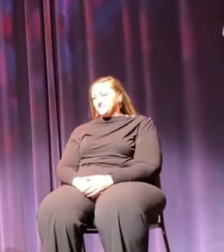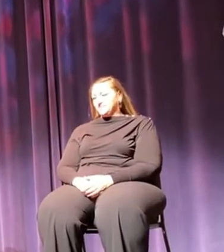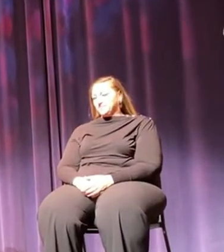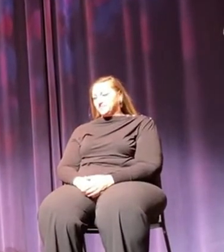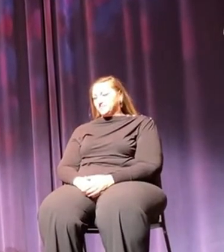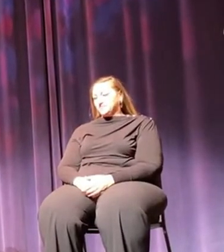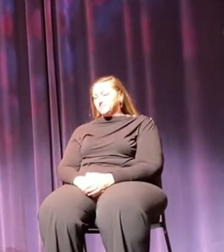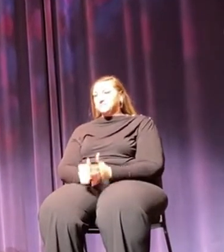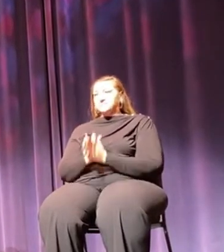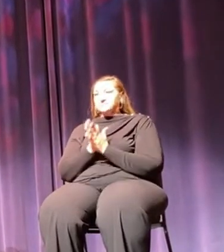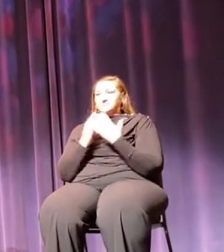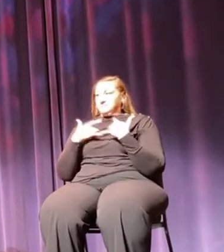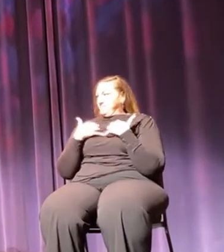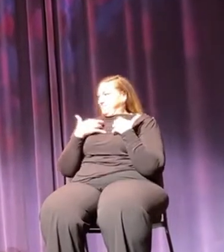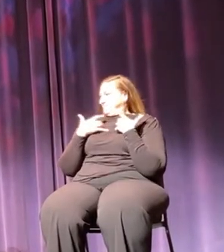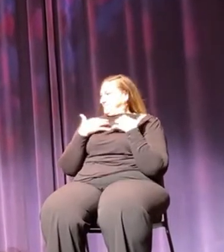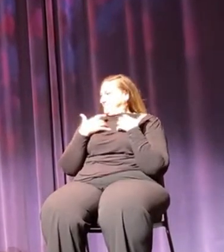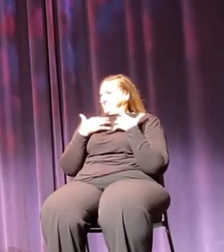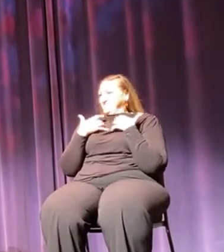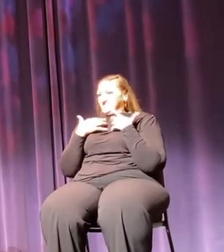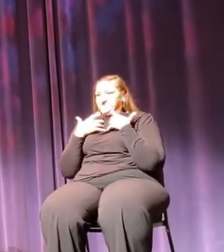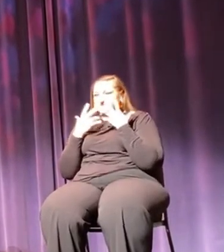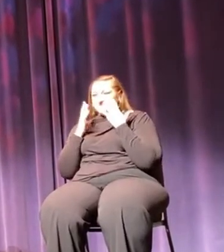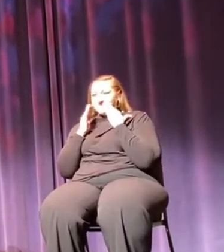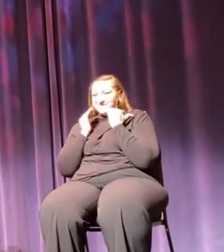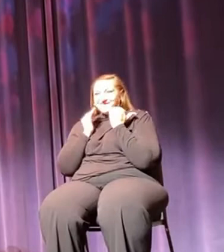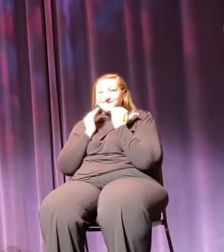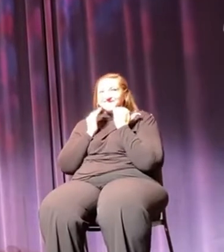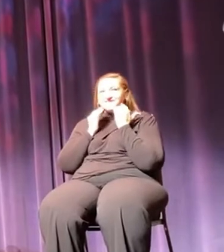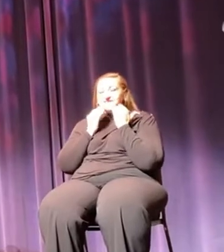Anticipation rises. Smile fades.